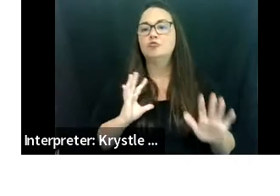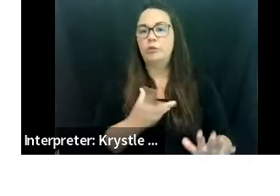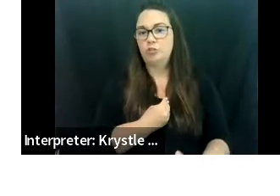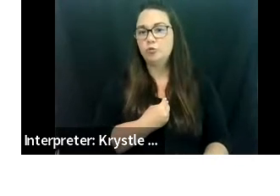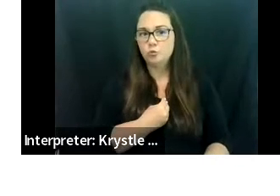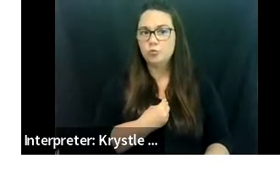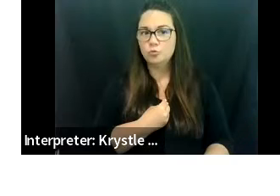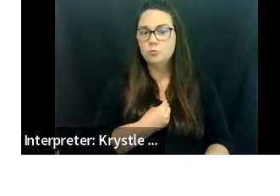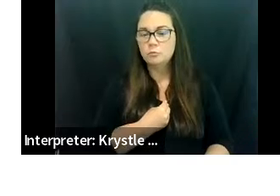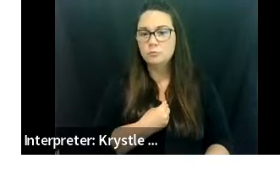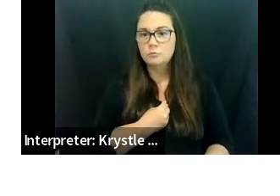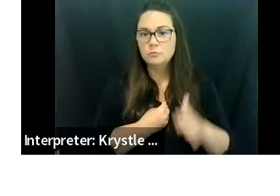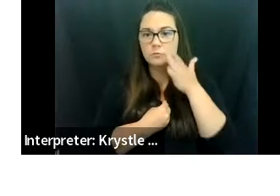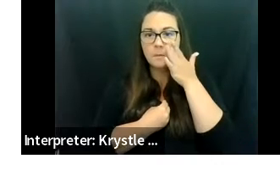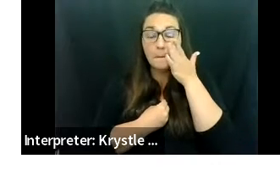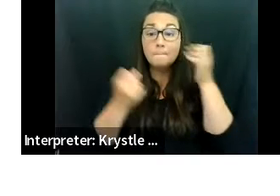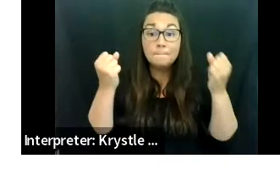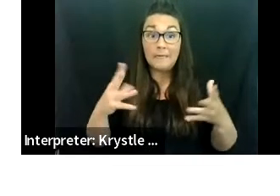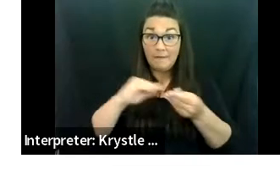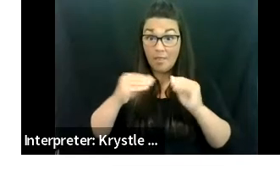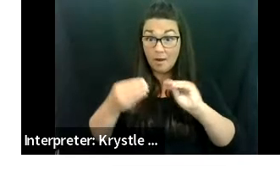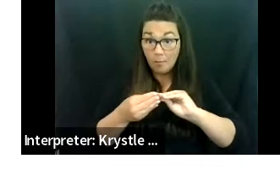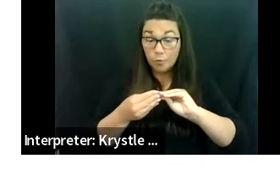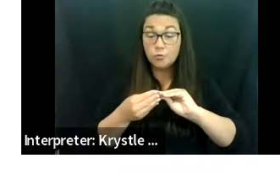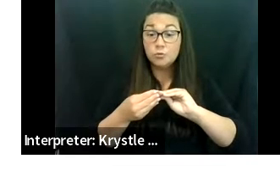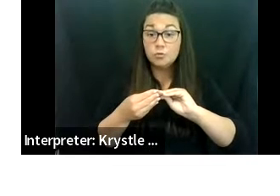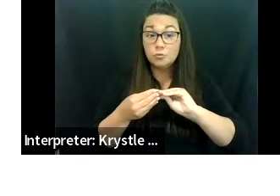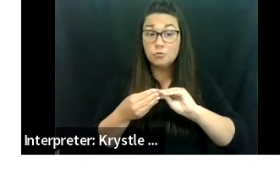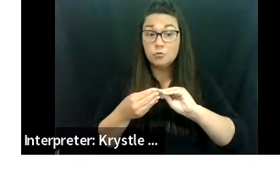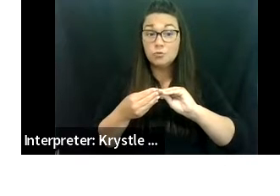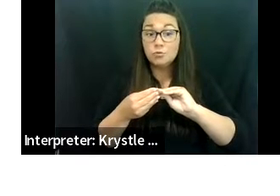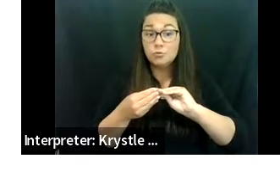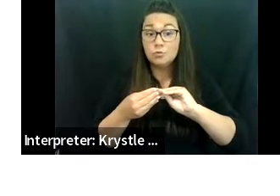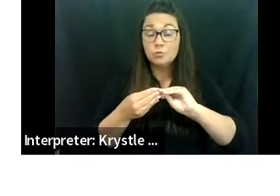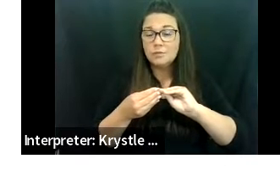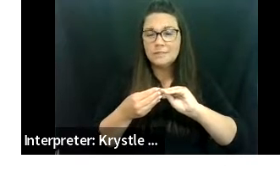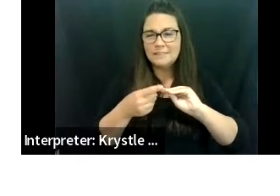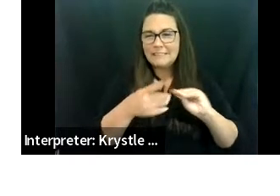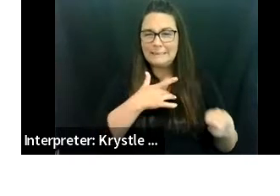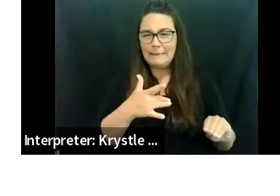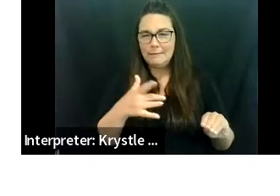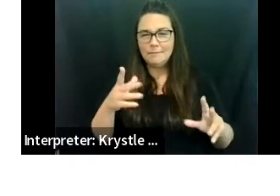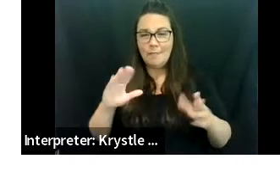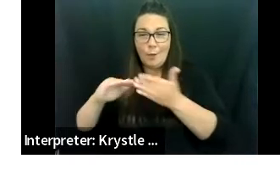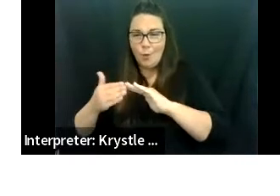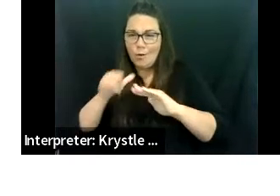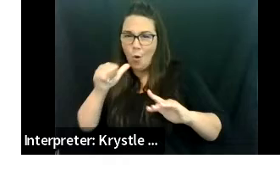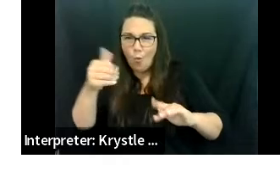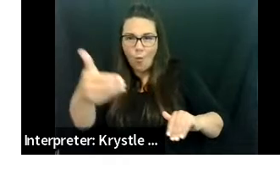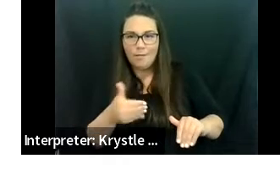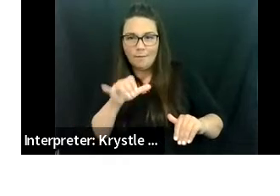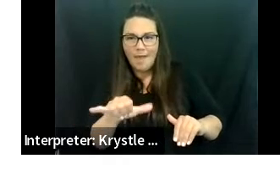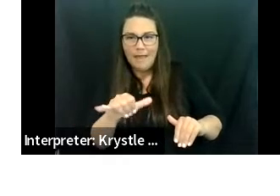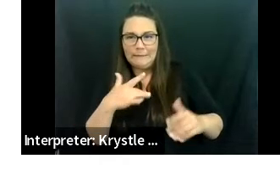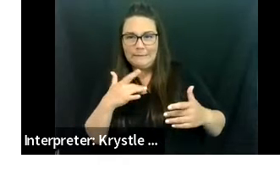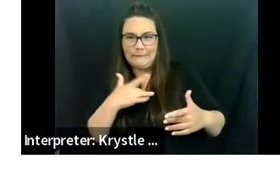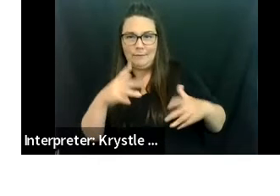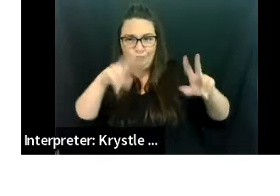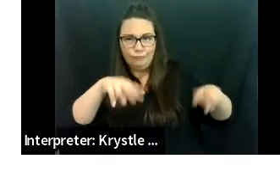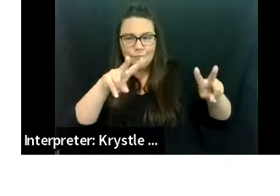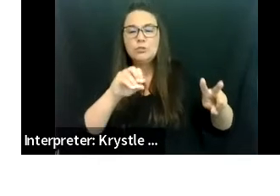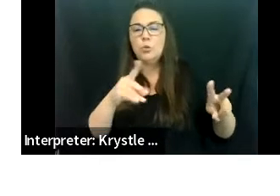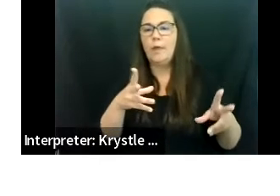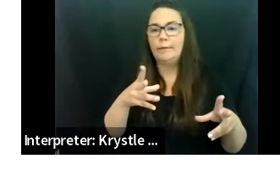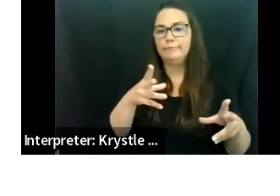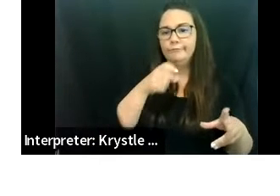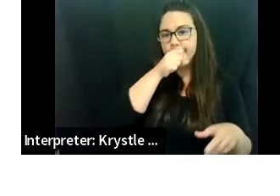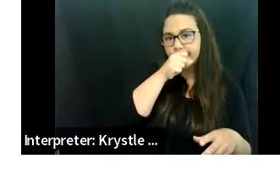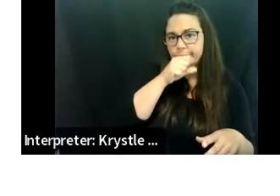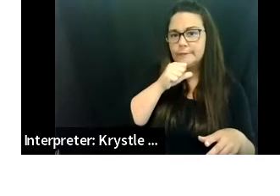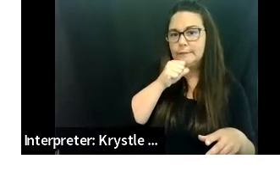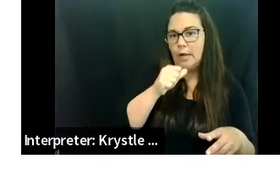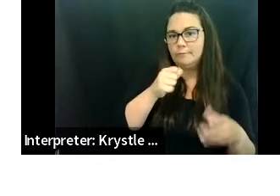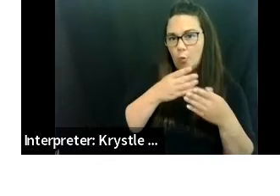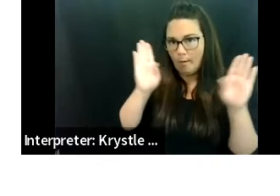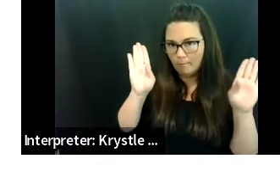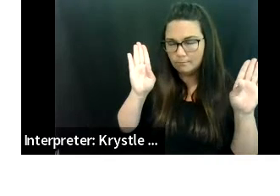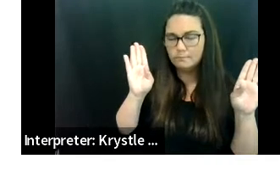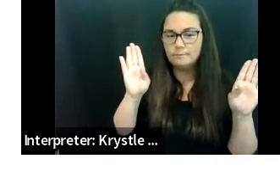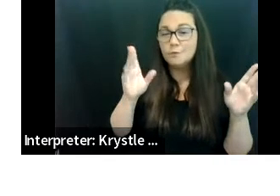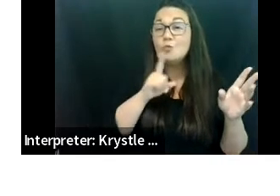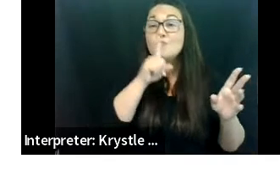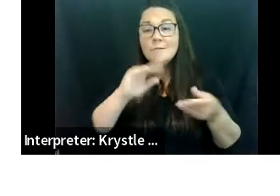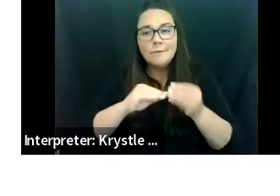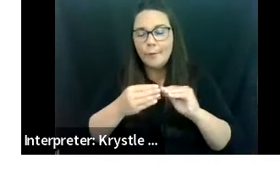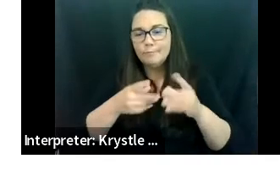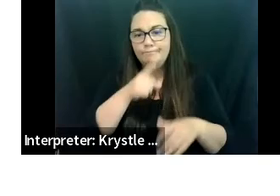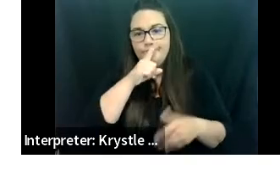HOW MANY PEOPLE IDENTIFY AS LG AND/ORT? IT DEPENDS. THERE ARE VARIOUS POLLS AND THIS IS DATA PUBLISHED ALMOST TEN YEARS AGO BUT IT GIVES A RANGE, DEPENDING ON THE POLLING STRATEGY OF THE PERCENTAGES OF THE POPULATION THAT IDENTIFY AS LGB AND/ORT. AND YOU GET 2 TO 6 PERCENT RANGES. WE ESTIMATE ROUGHLY 0.6 PERCENT OF ADULTS IN THE UNITED STATES IDENTIFY AS TRANSGENDER